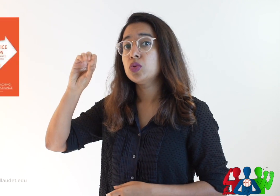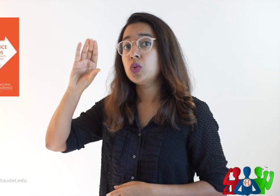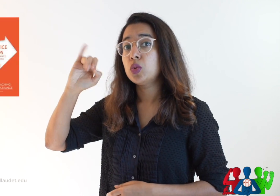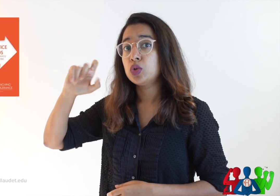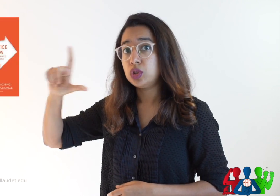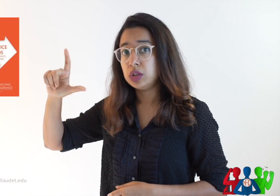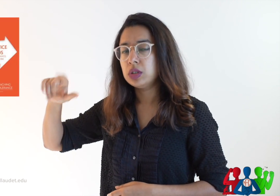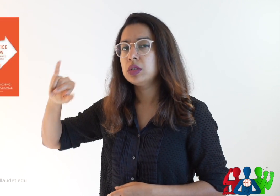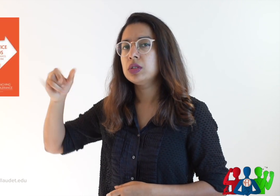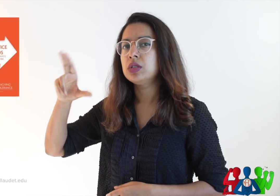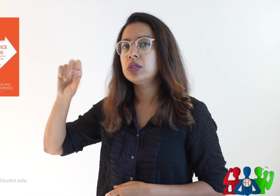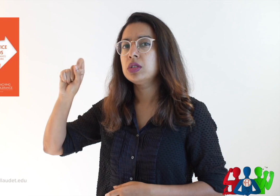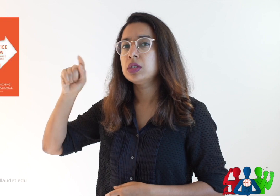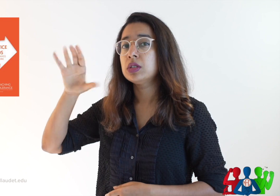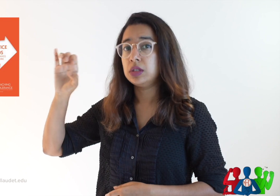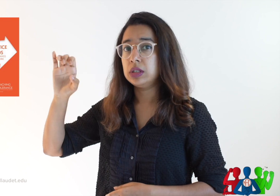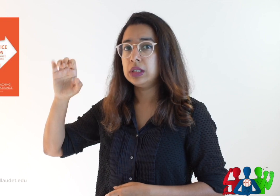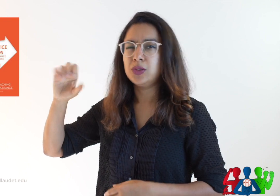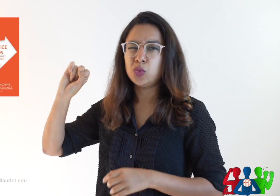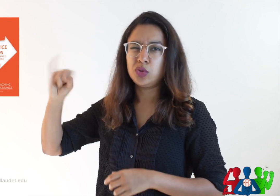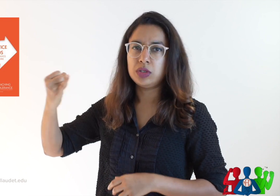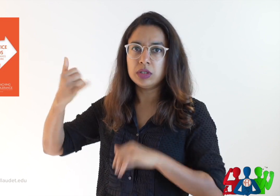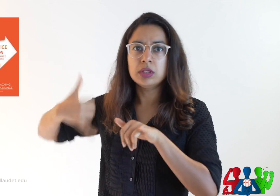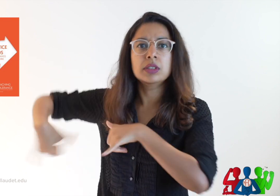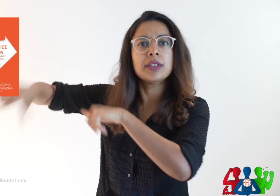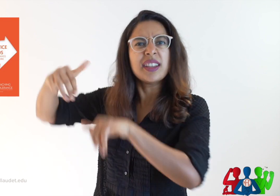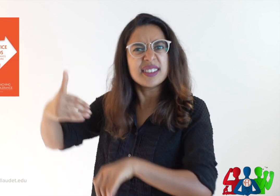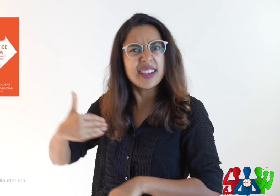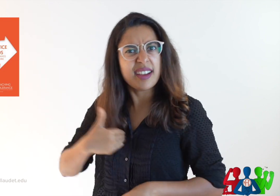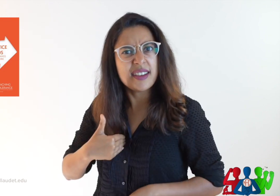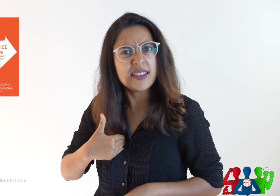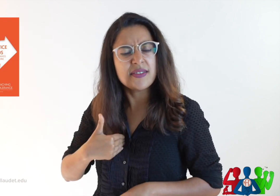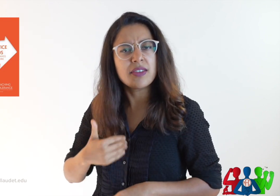of events and I learned there about the social justice standards.